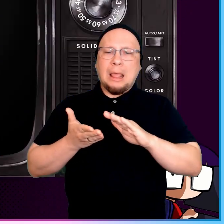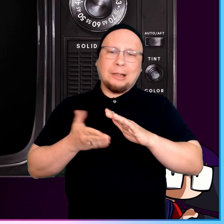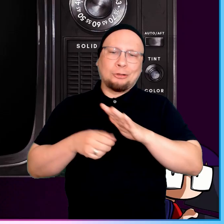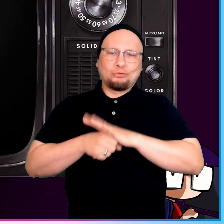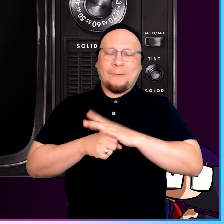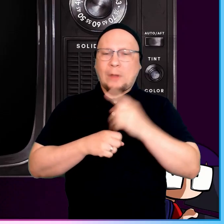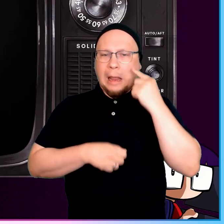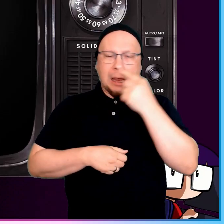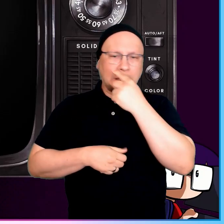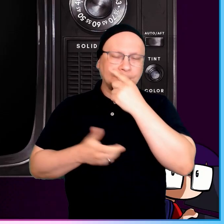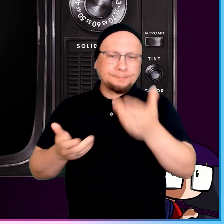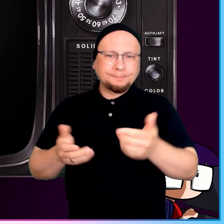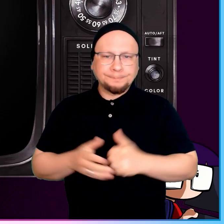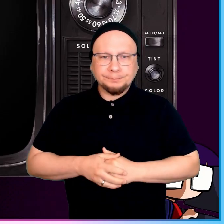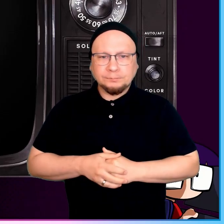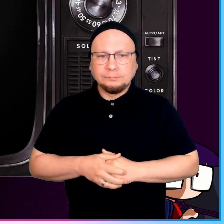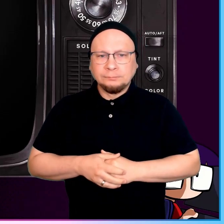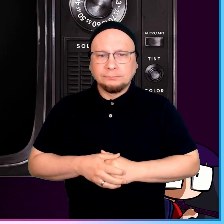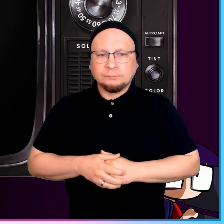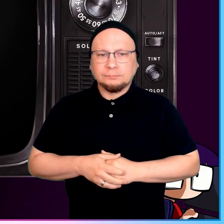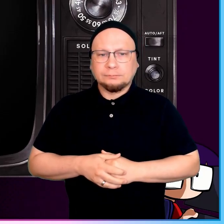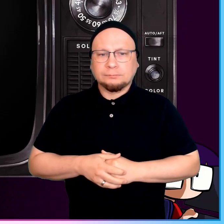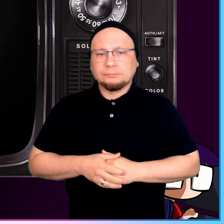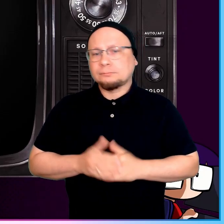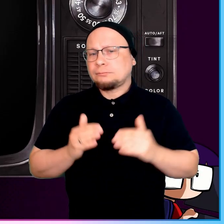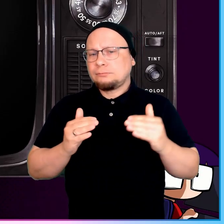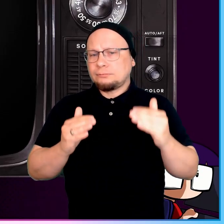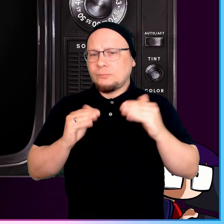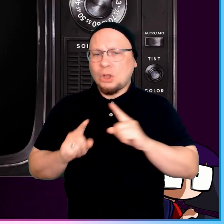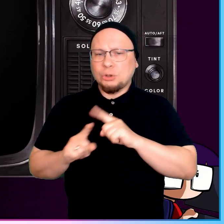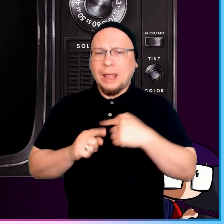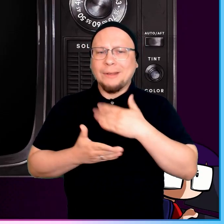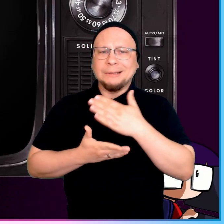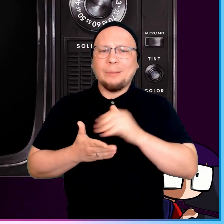The game also makes use of video during sequences where you watch television.